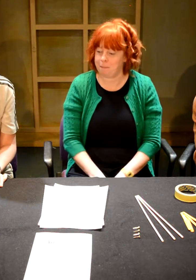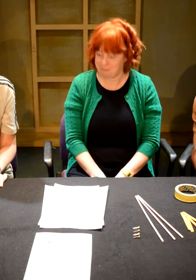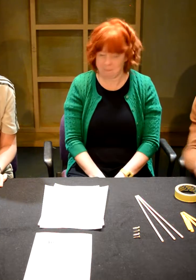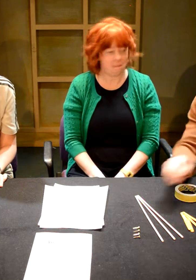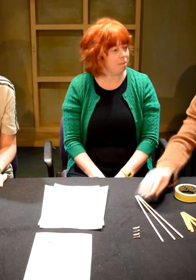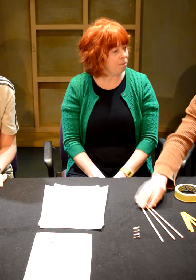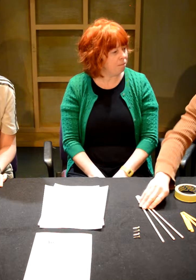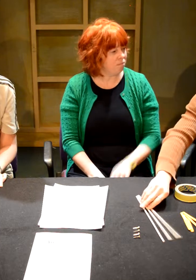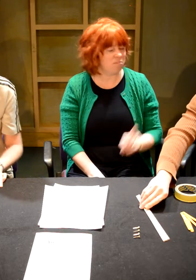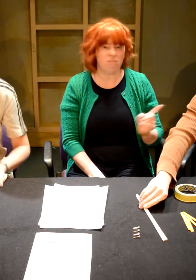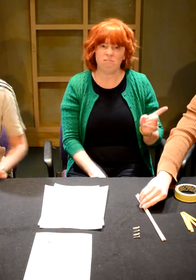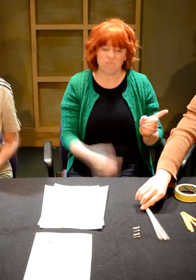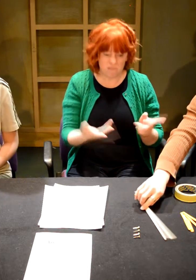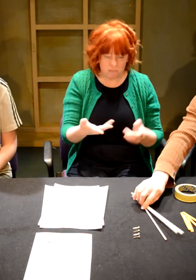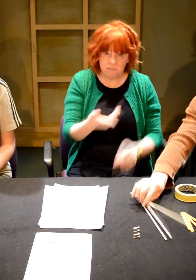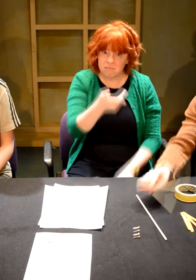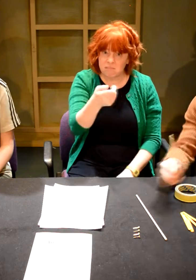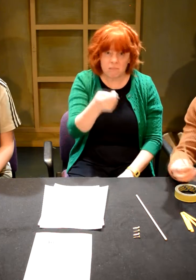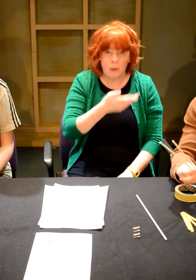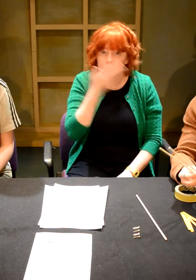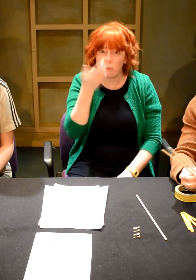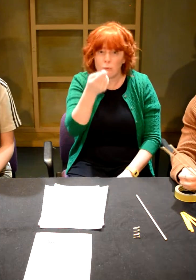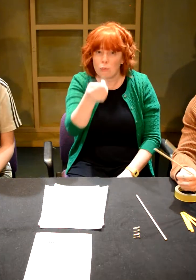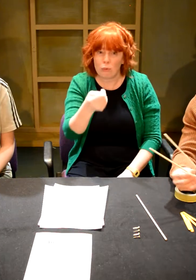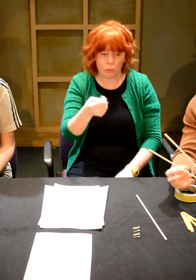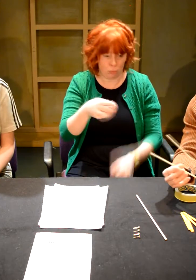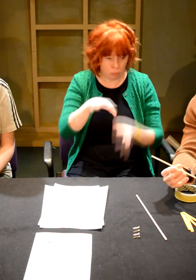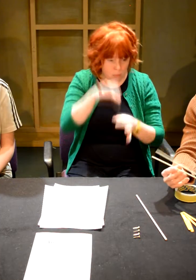[Jamie] If you don't have wooden rods like this you can use